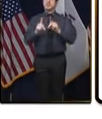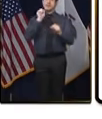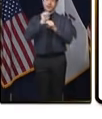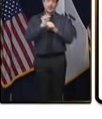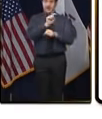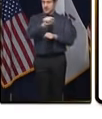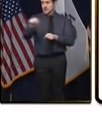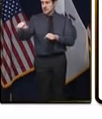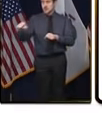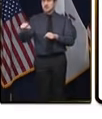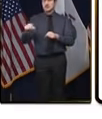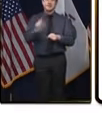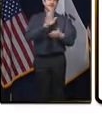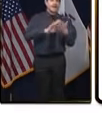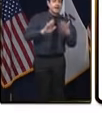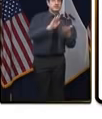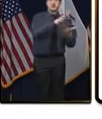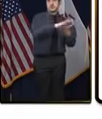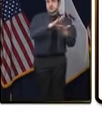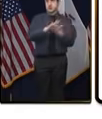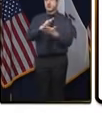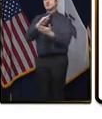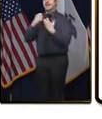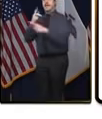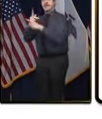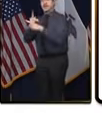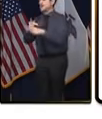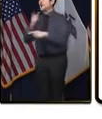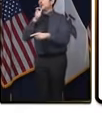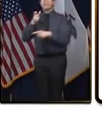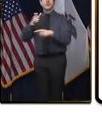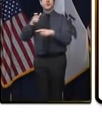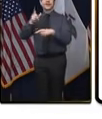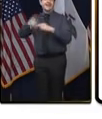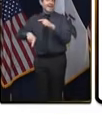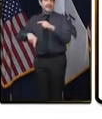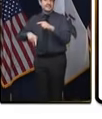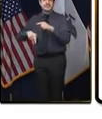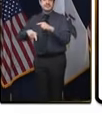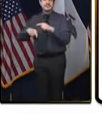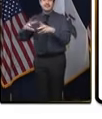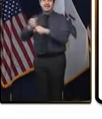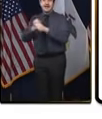fifth individuals working in